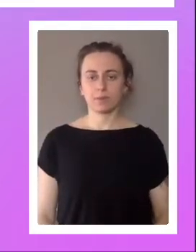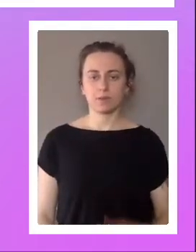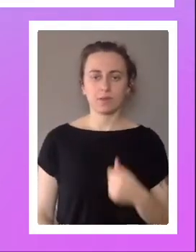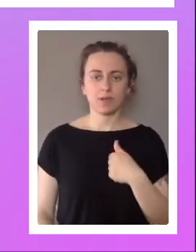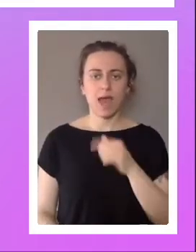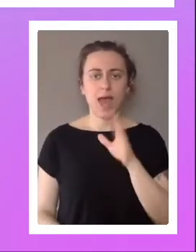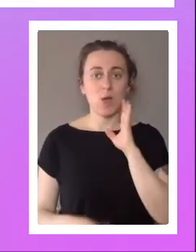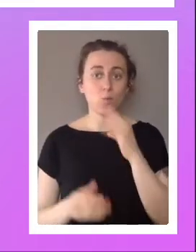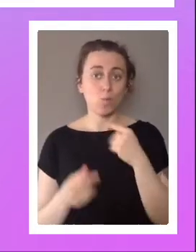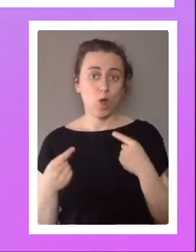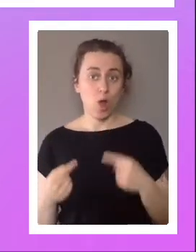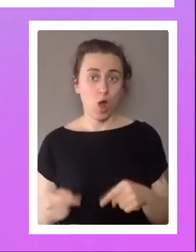it's a bad metric.